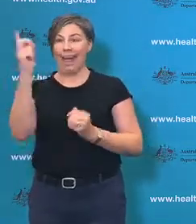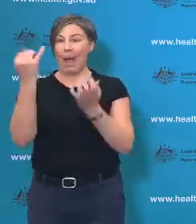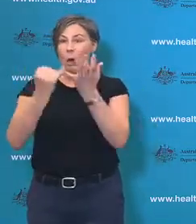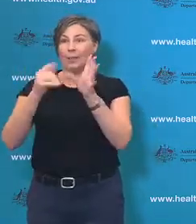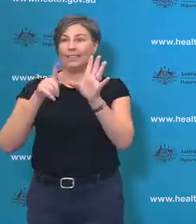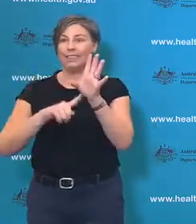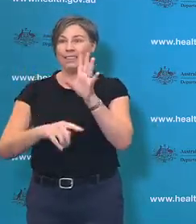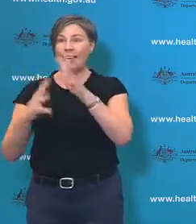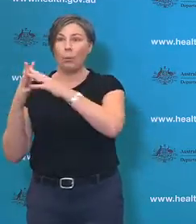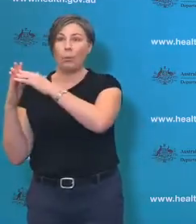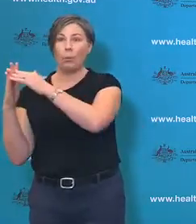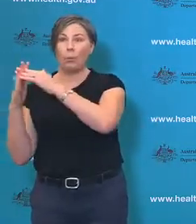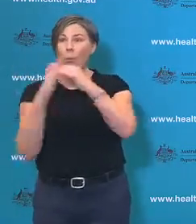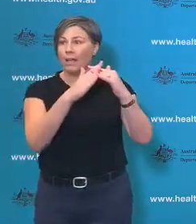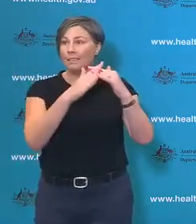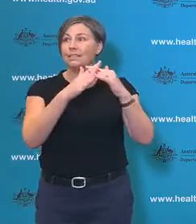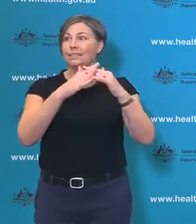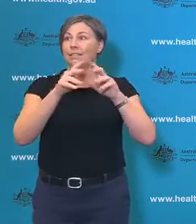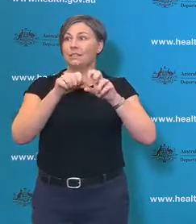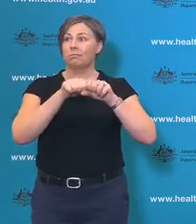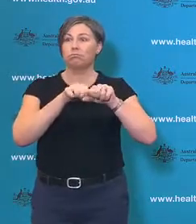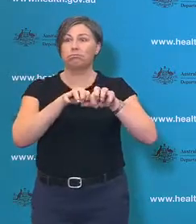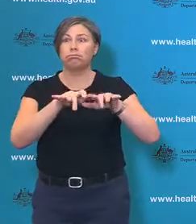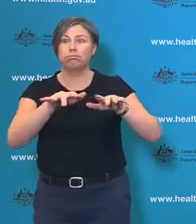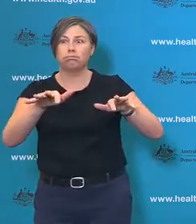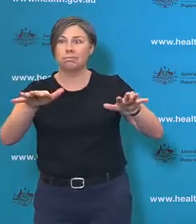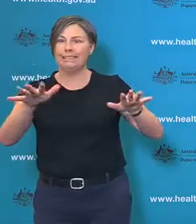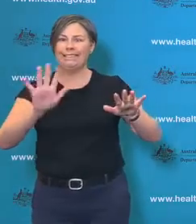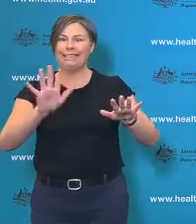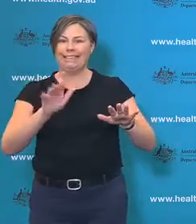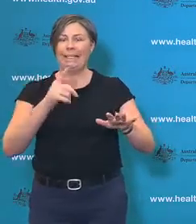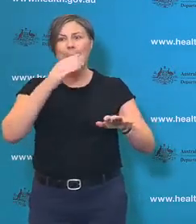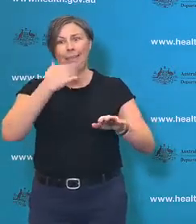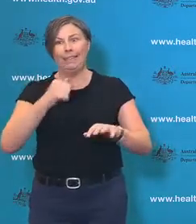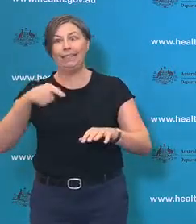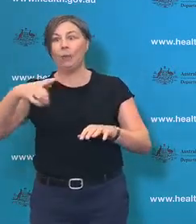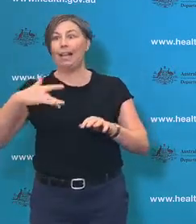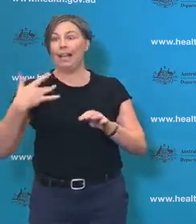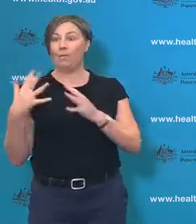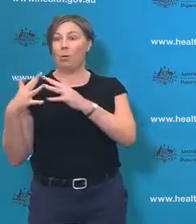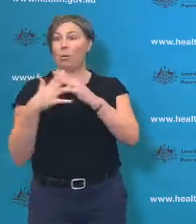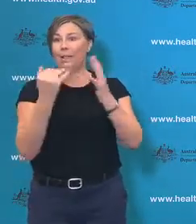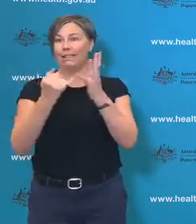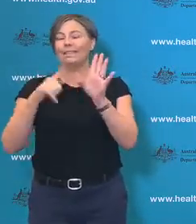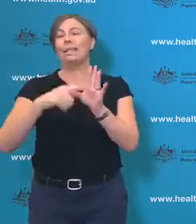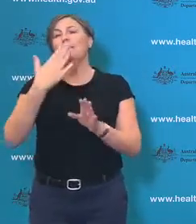important that people have the app downloaded and an active on their phones. Do have any final questions?